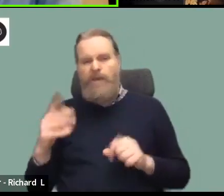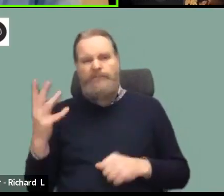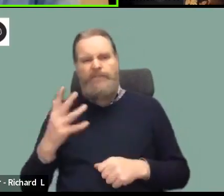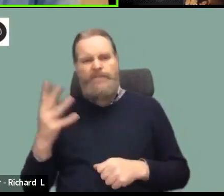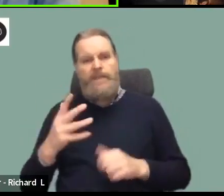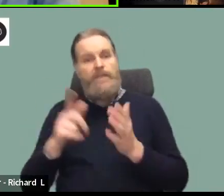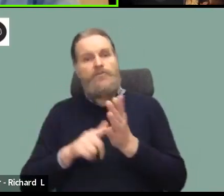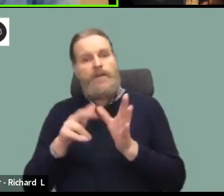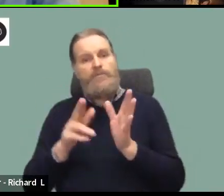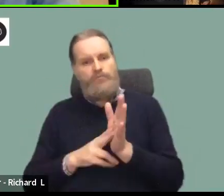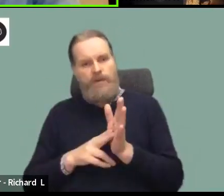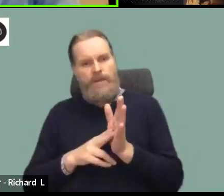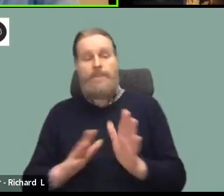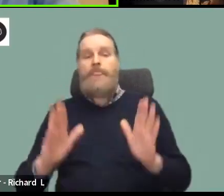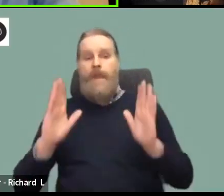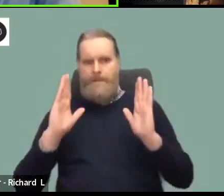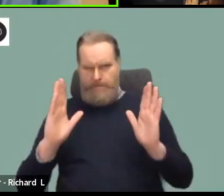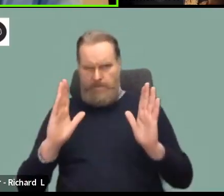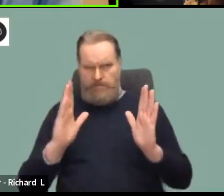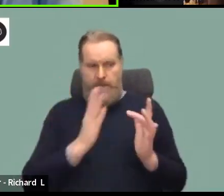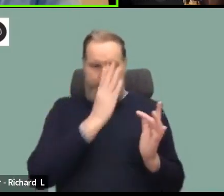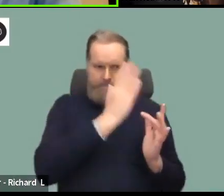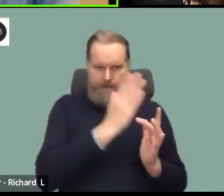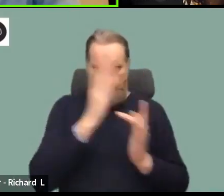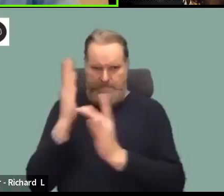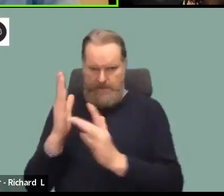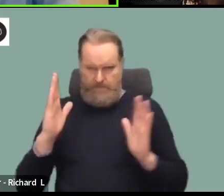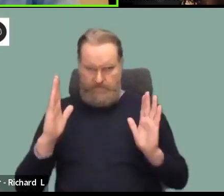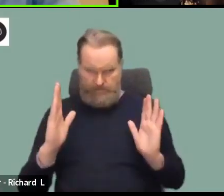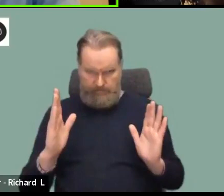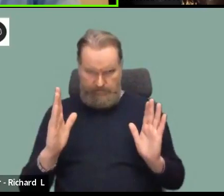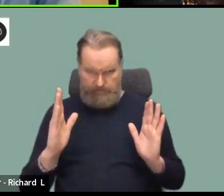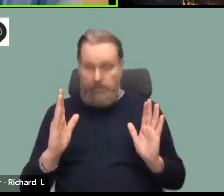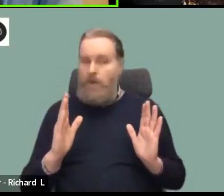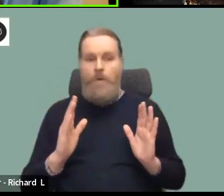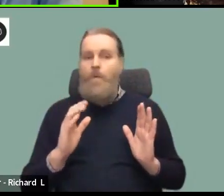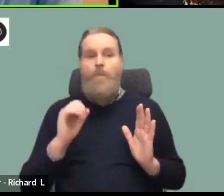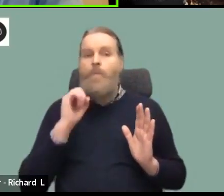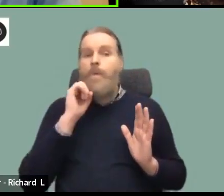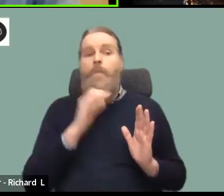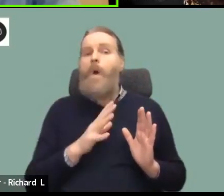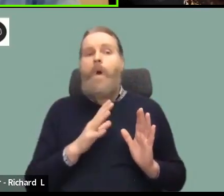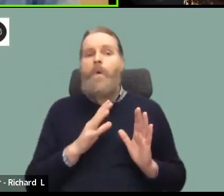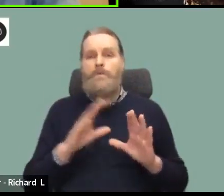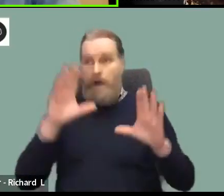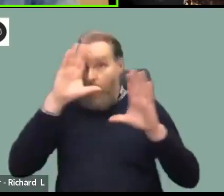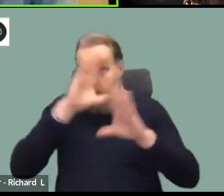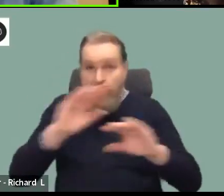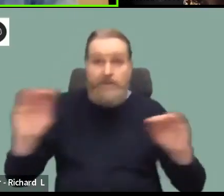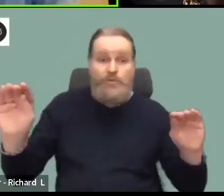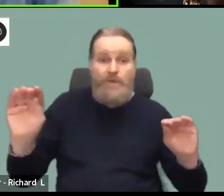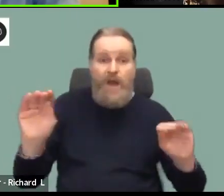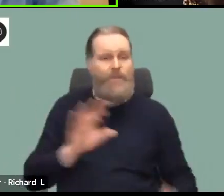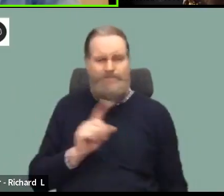middle of January. We're not announcing space We're not announcing specific dates in those areas and. l the l the last possible moment l the last possible moment to